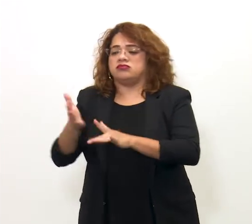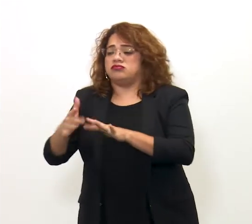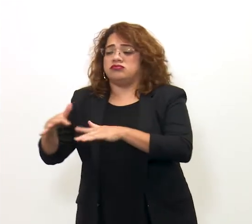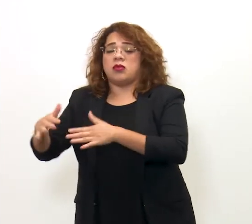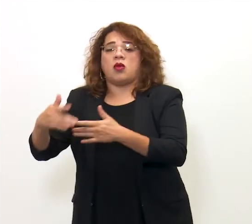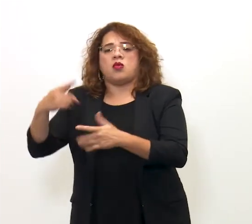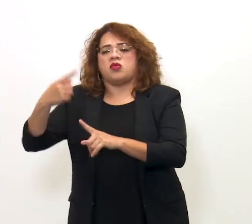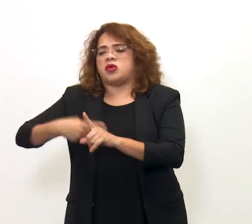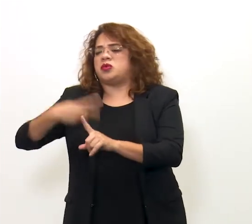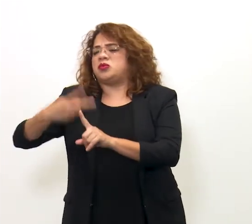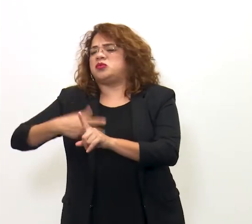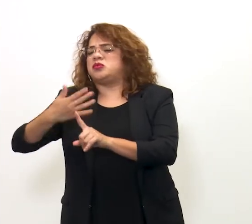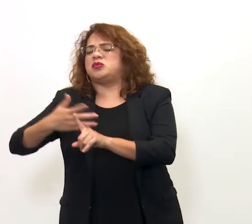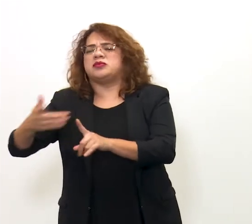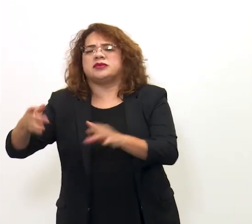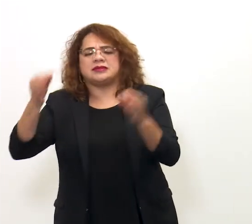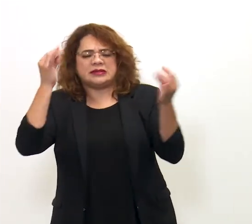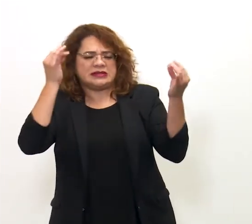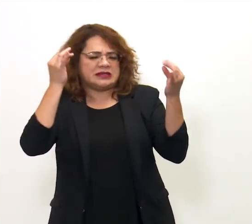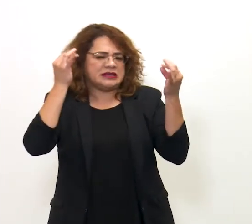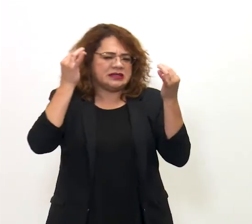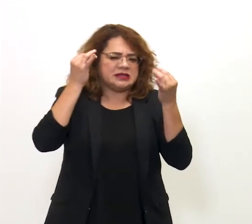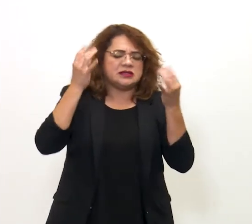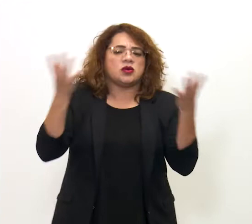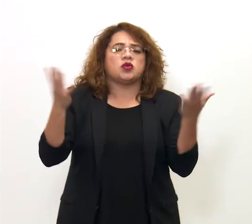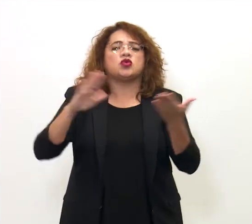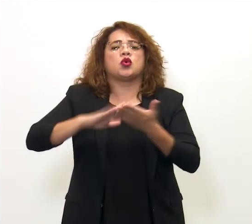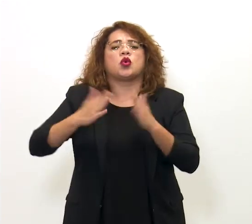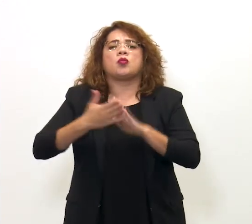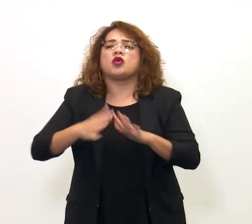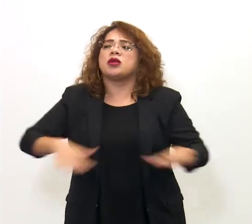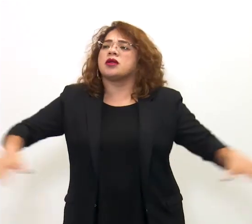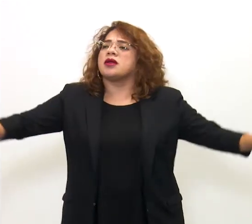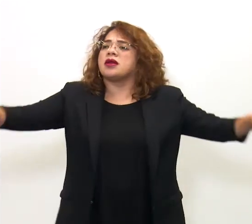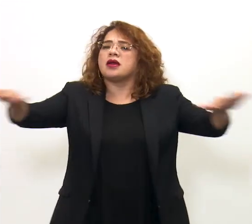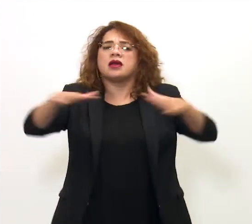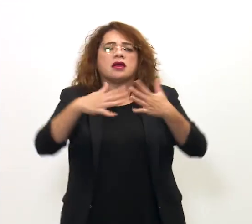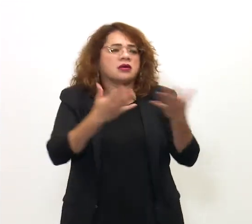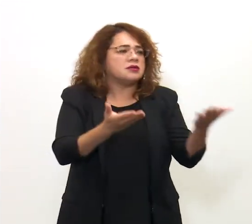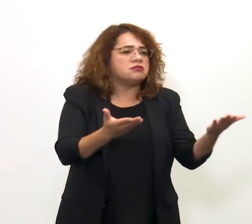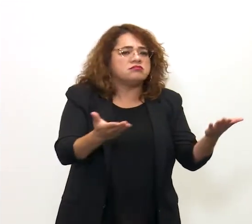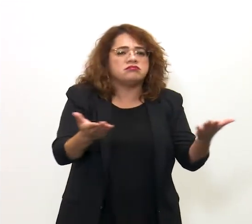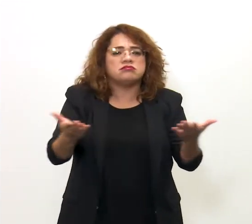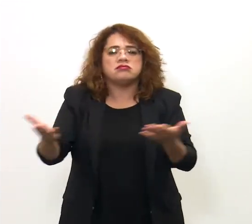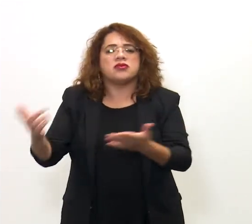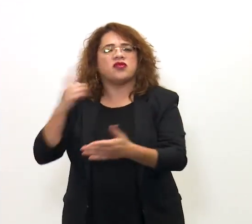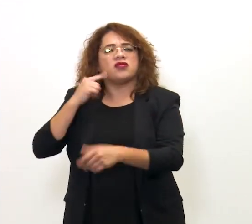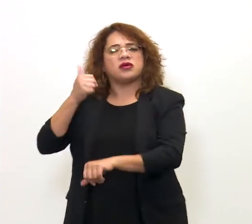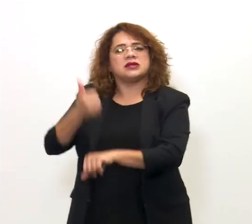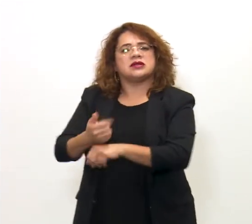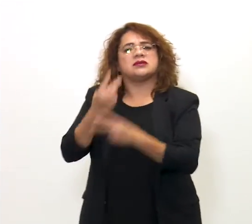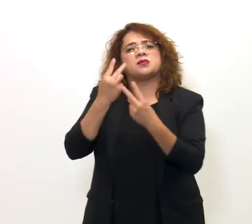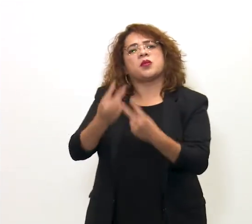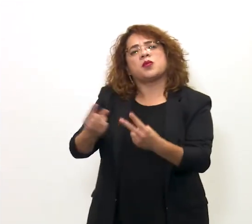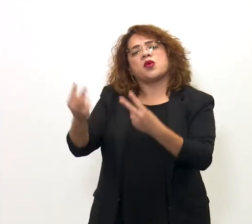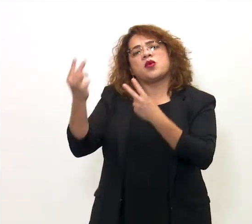up with whatever the best idea, community idea is on this memorial. We shouldn't, we should think